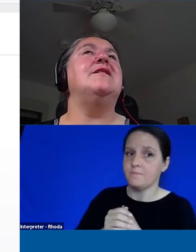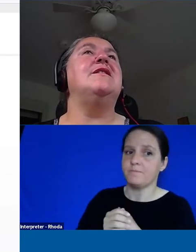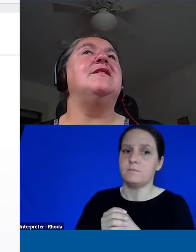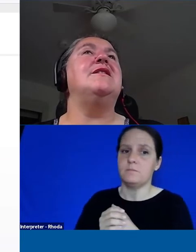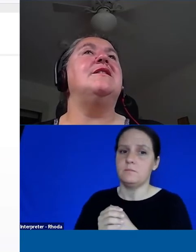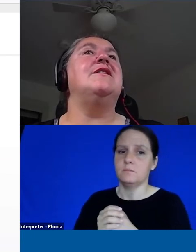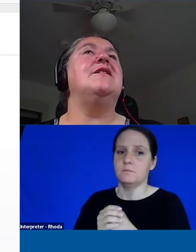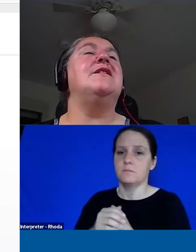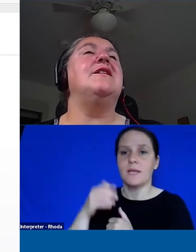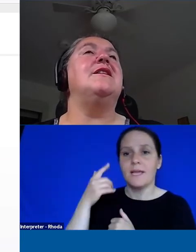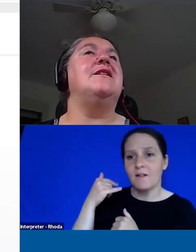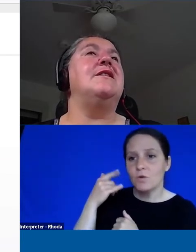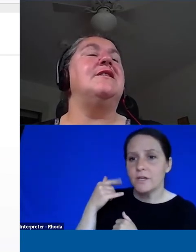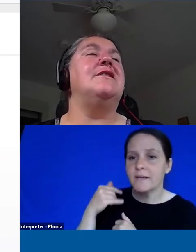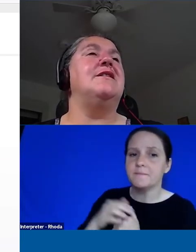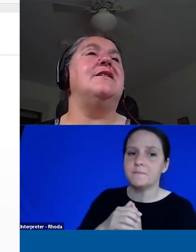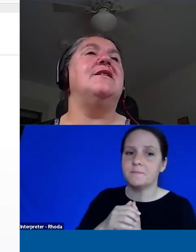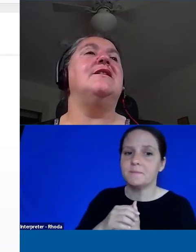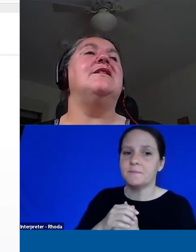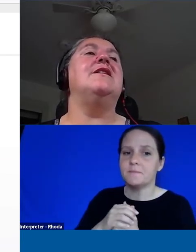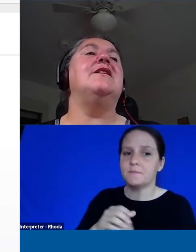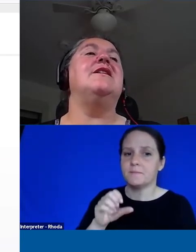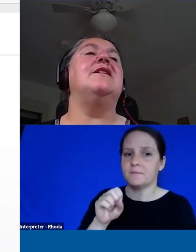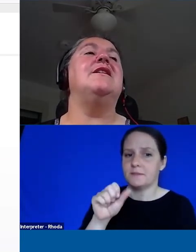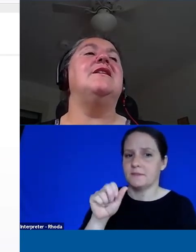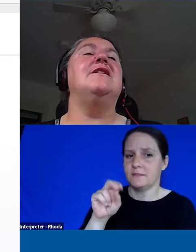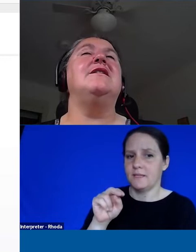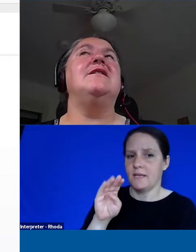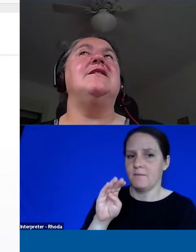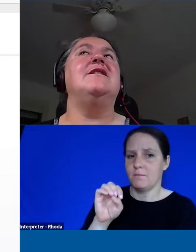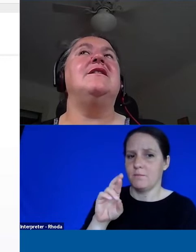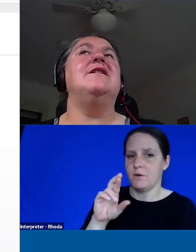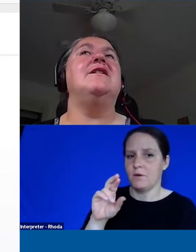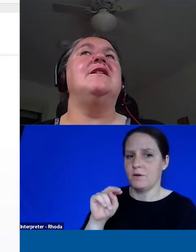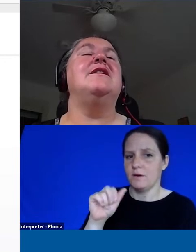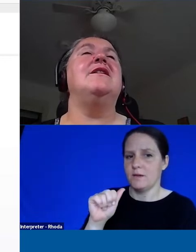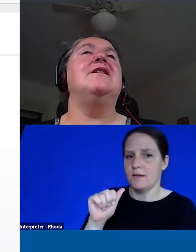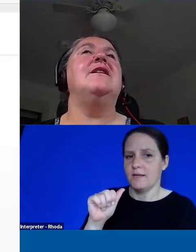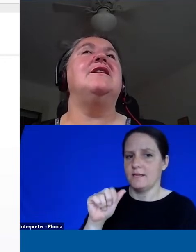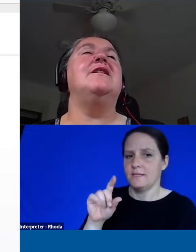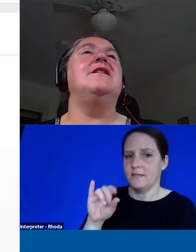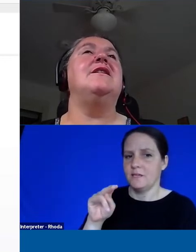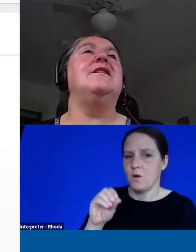California, San Bernardino County, San Bernardino County, three of... San Diego County, four of 30...